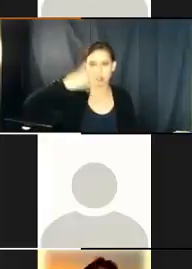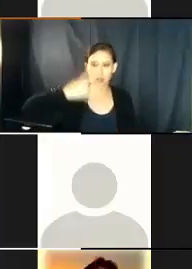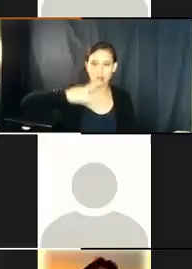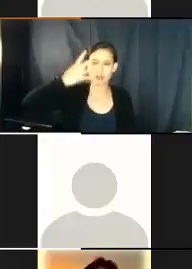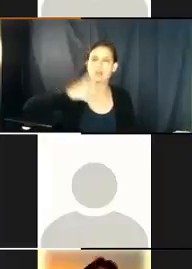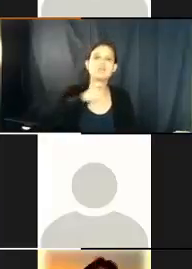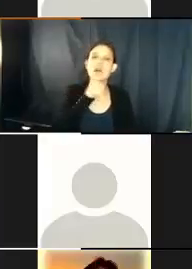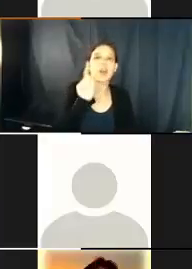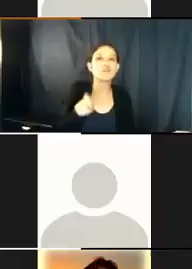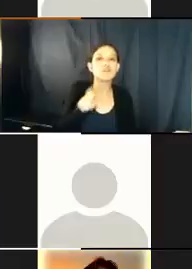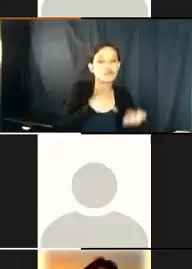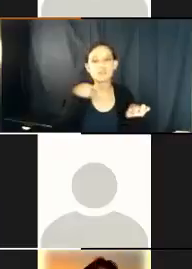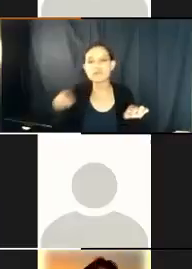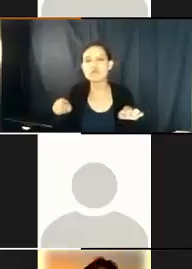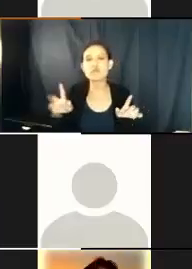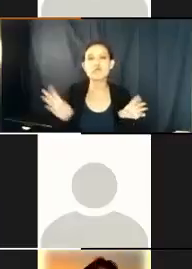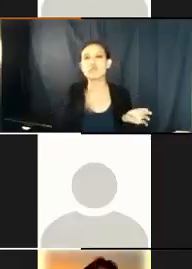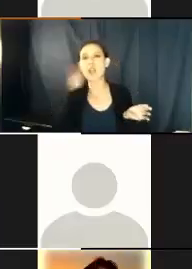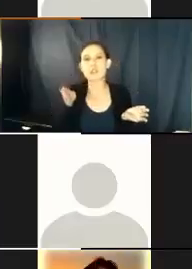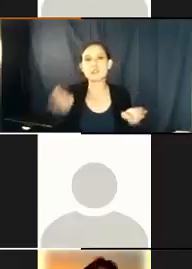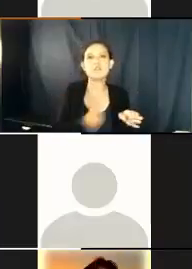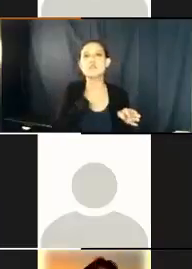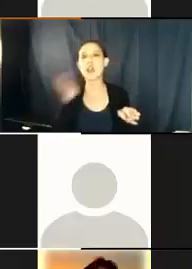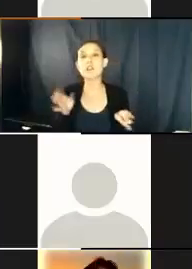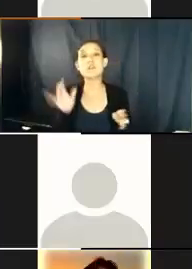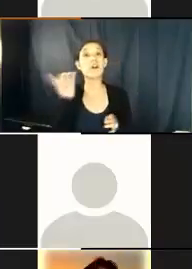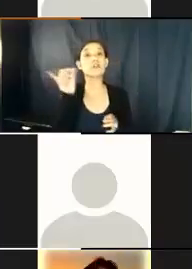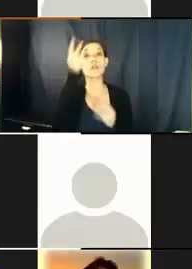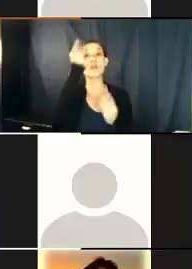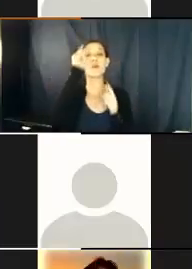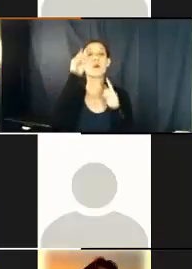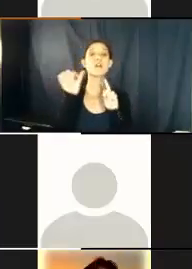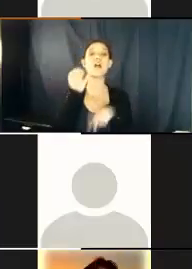Also think about what kind of multimedia things you can build into courses.